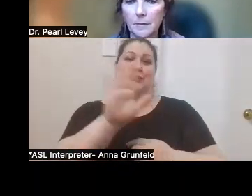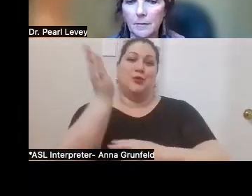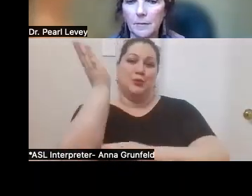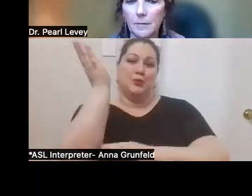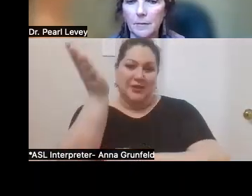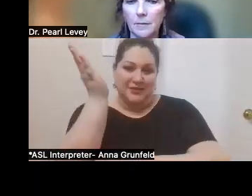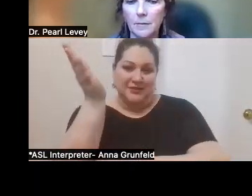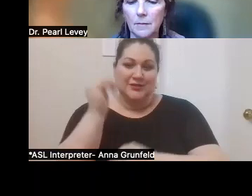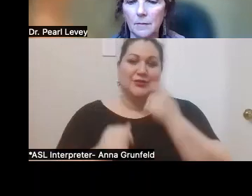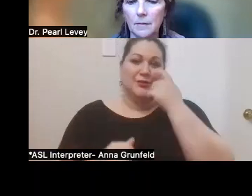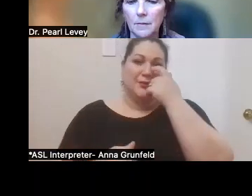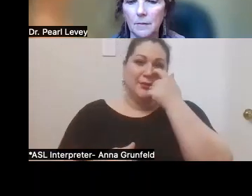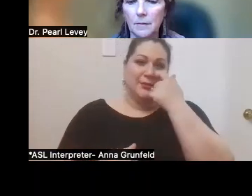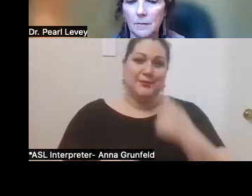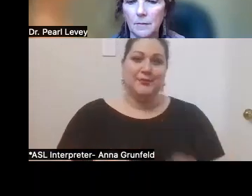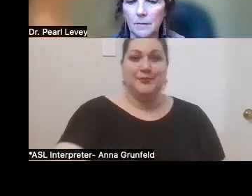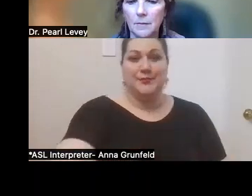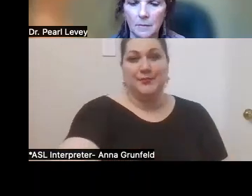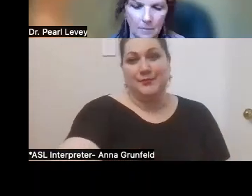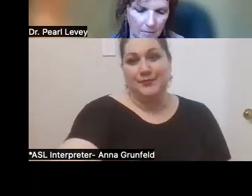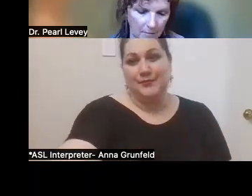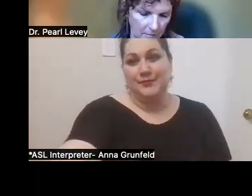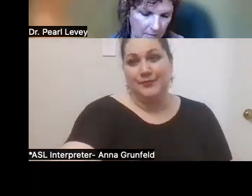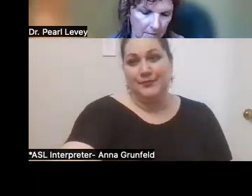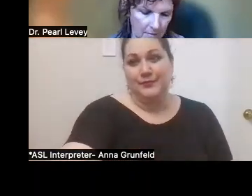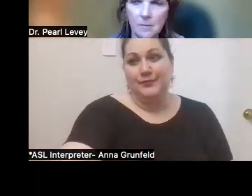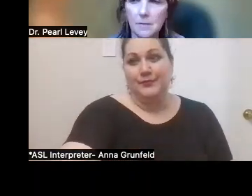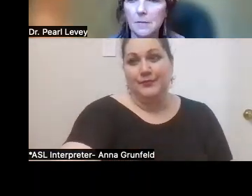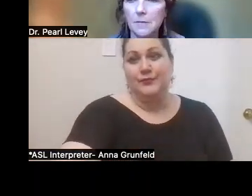We have about two minutes to answer a few questions.